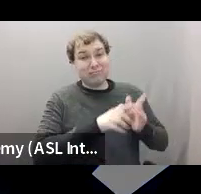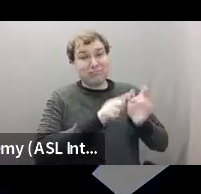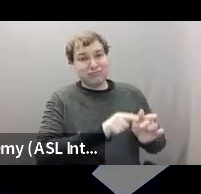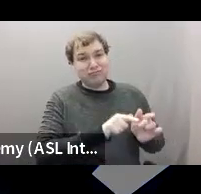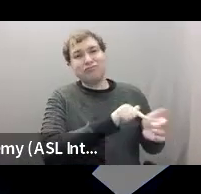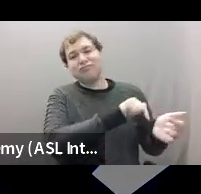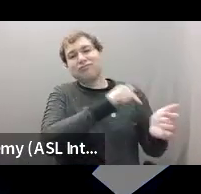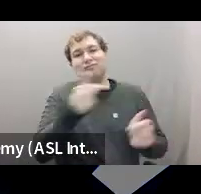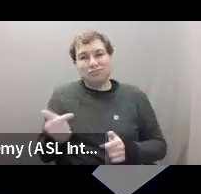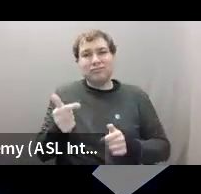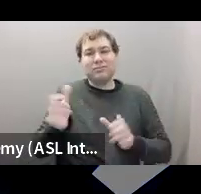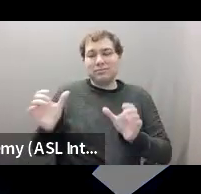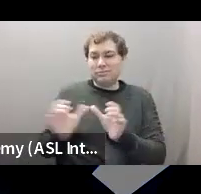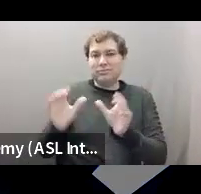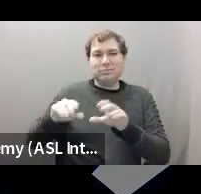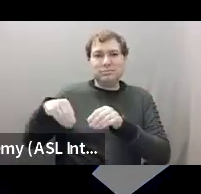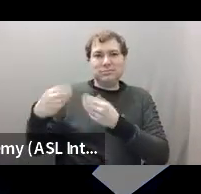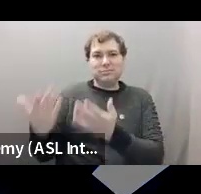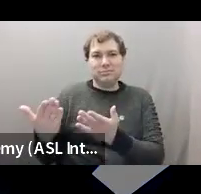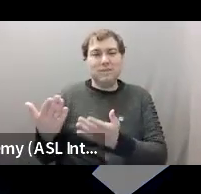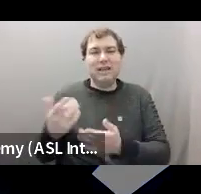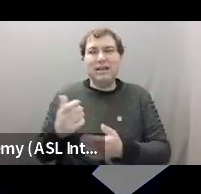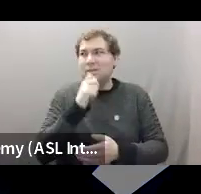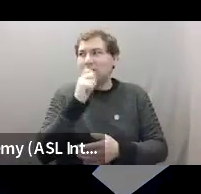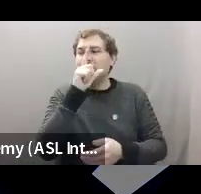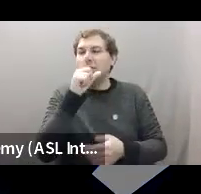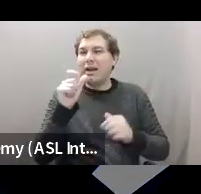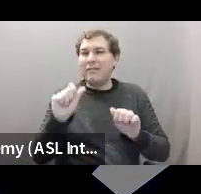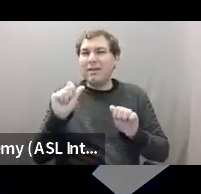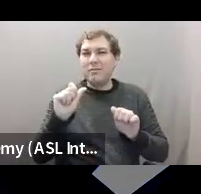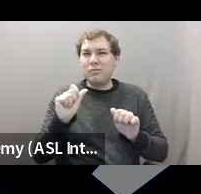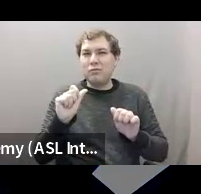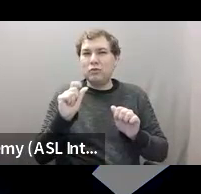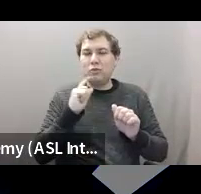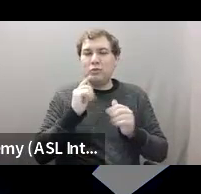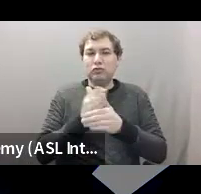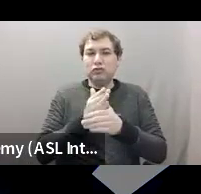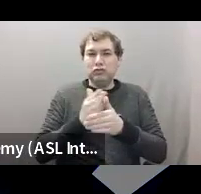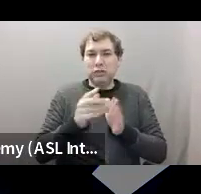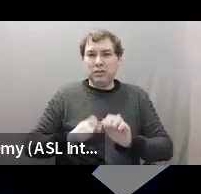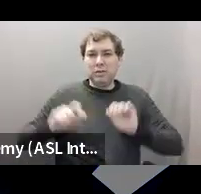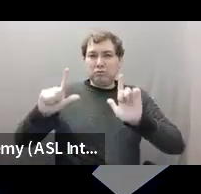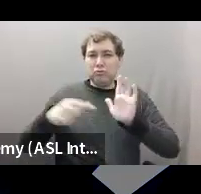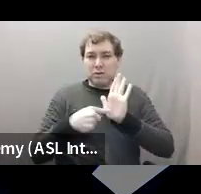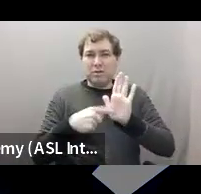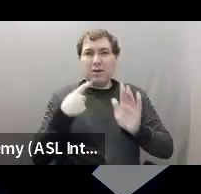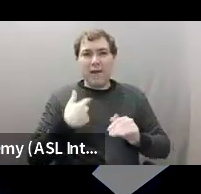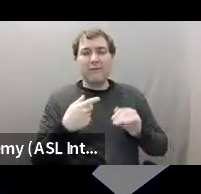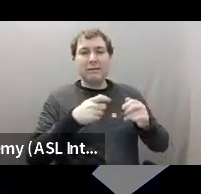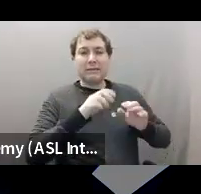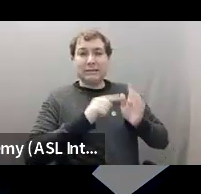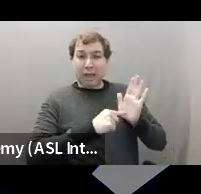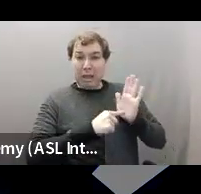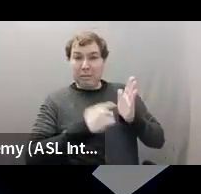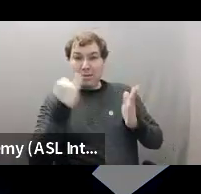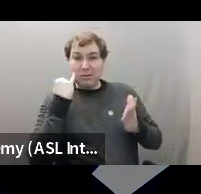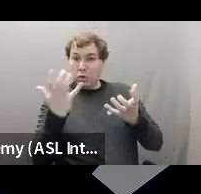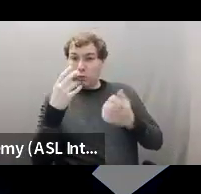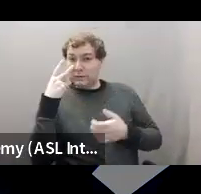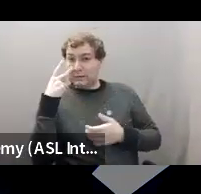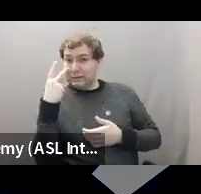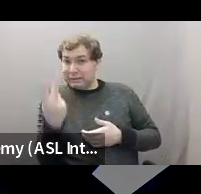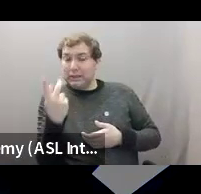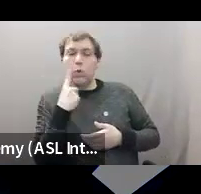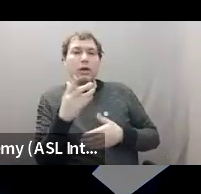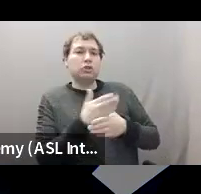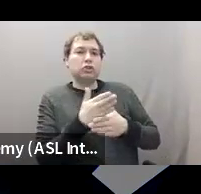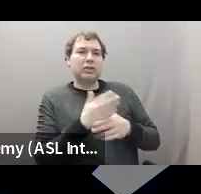Cassidy Thorne: they get a certificate, and I don't know if I have the capacity to share my screen, but I do have an example of it. If anyone's interested in seeing it, or I can share via email.